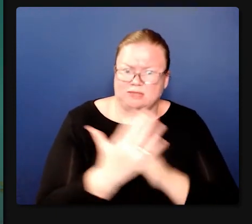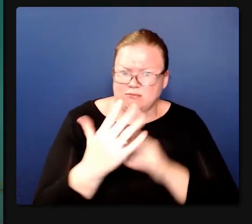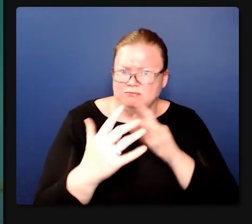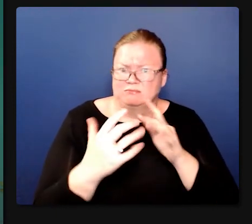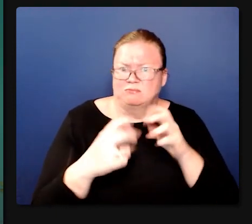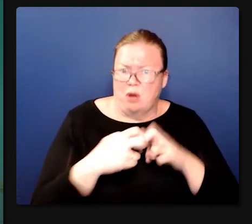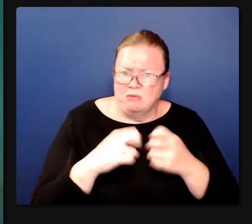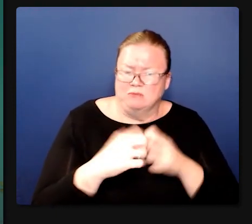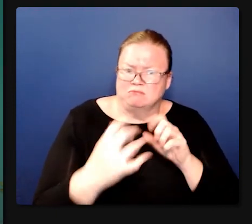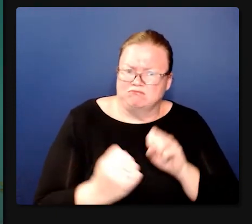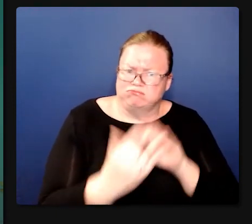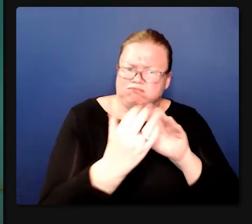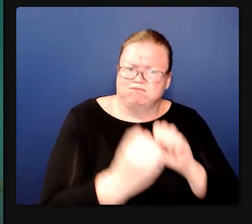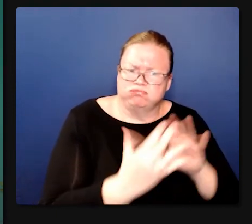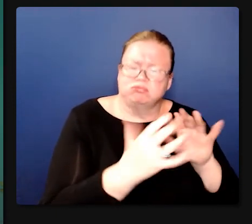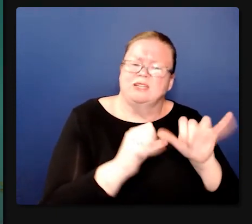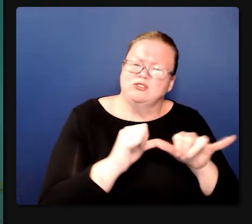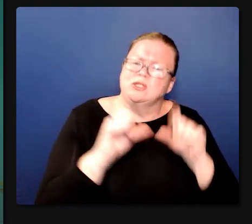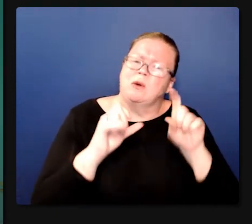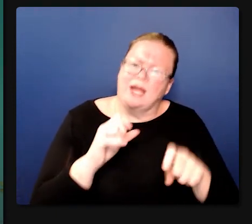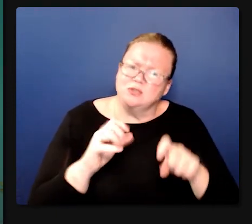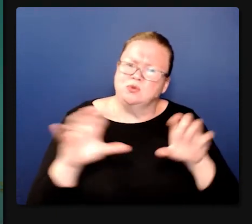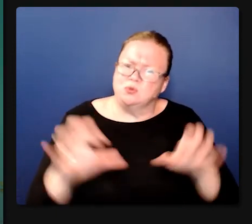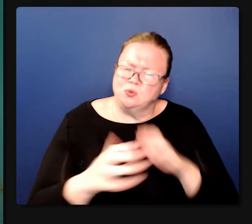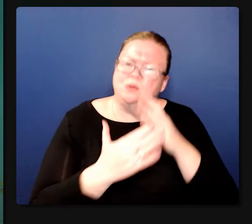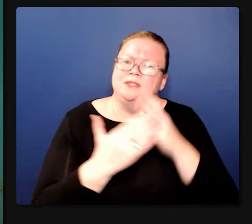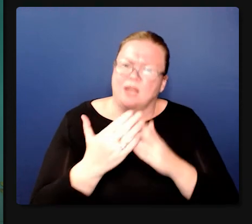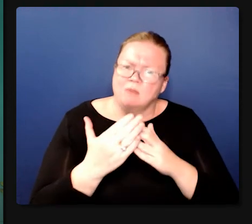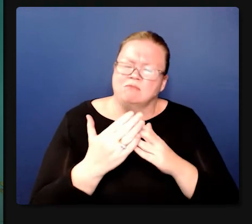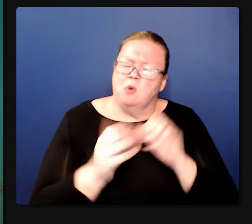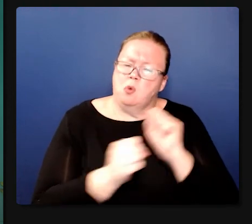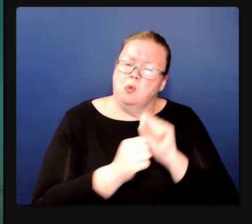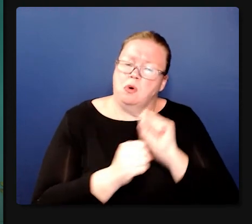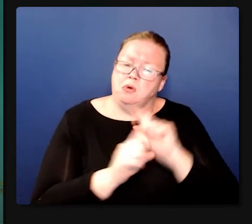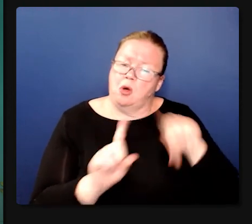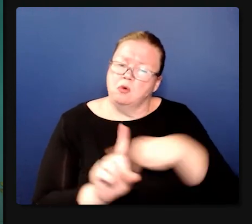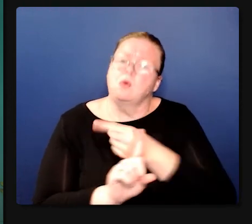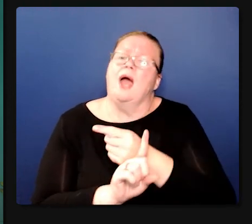And engineering had to also do some workarounds to deal with the limitations